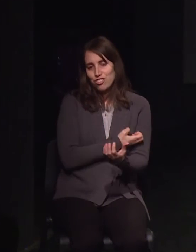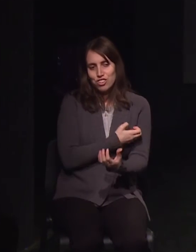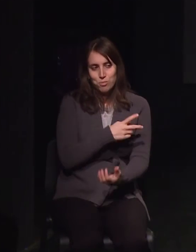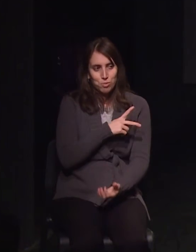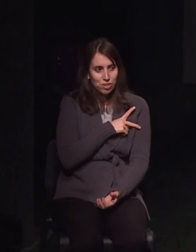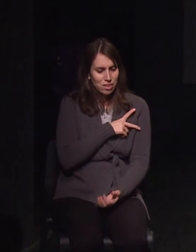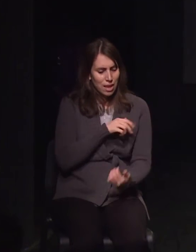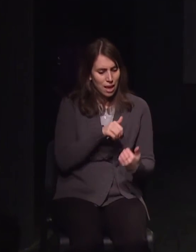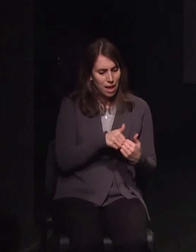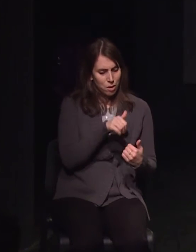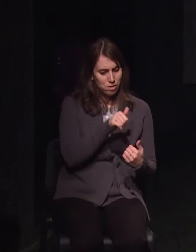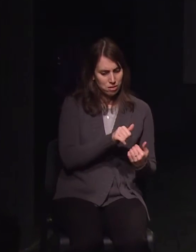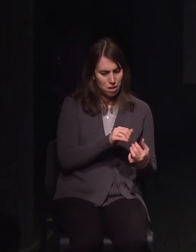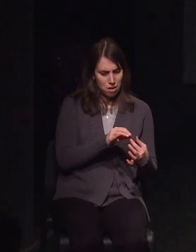How does that square with what’s going on with music training?